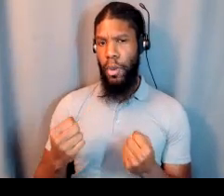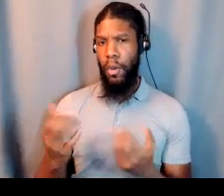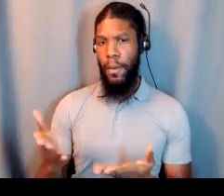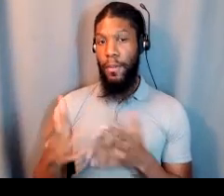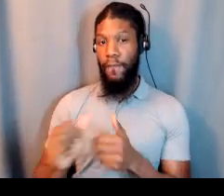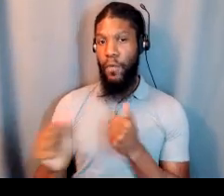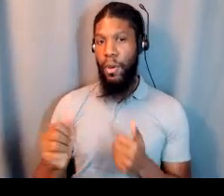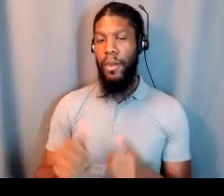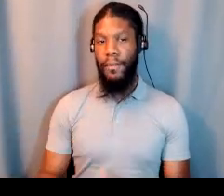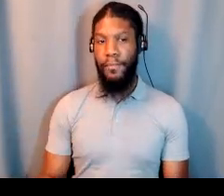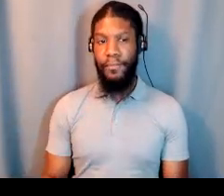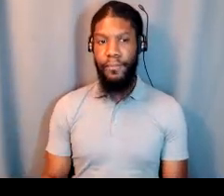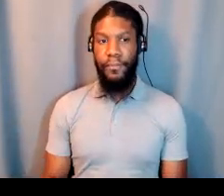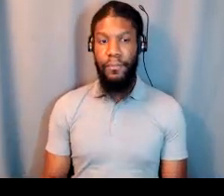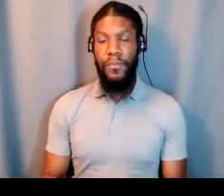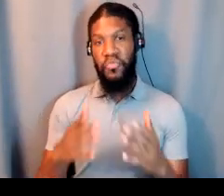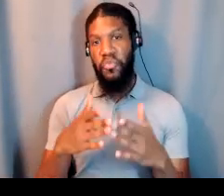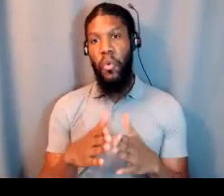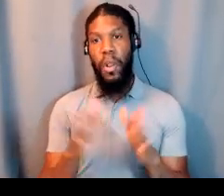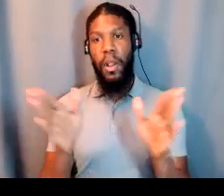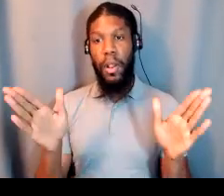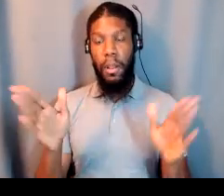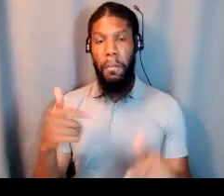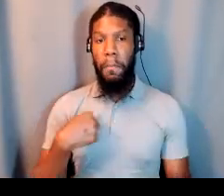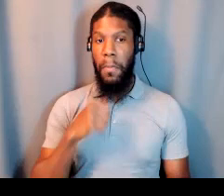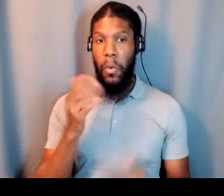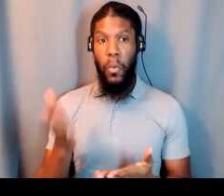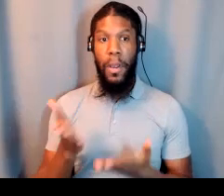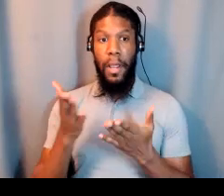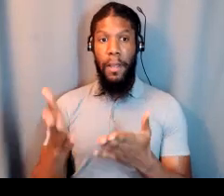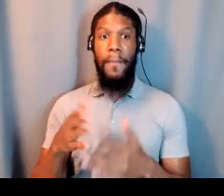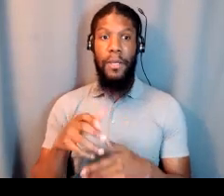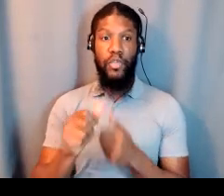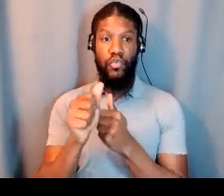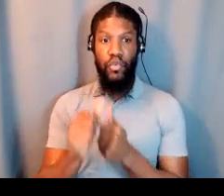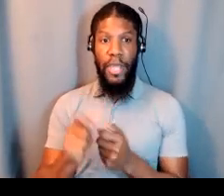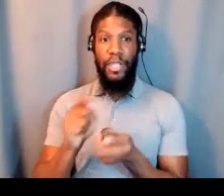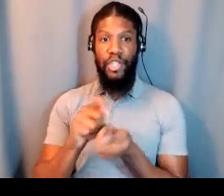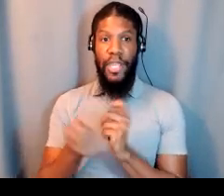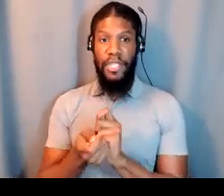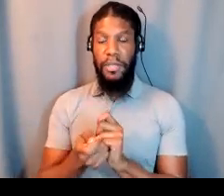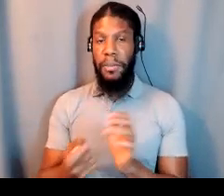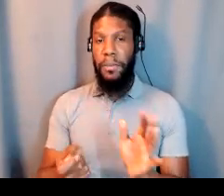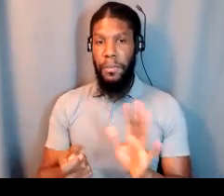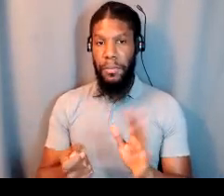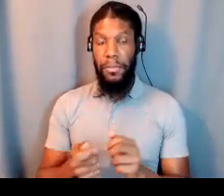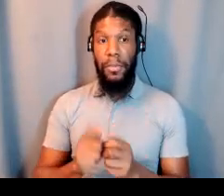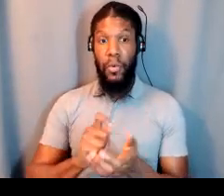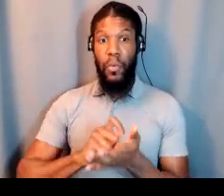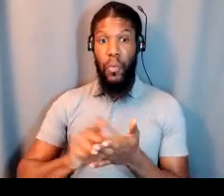So generally speaking, I really don't recommend Track Changes. I really don't think writing within the student s paper